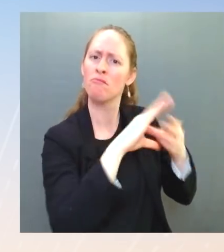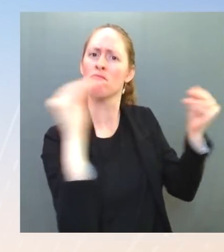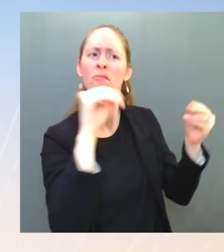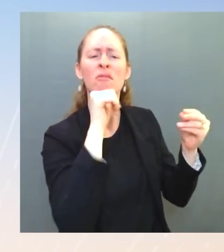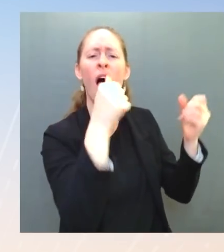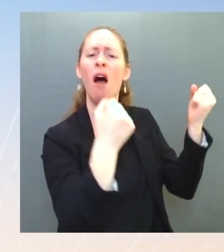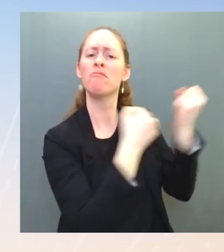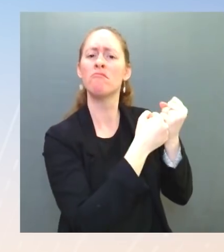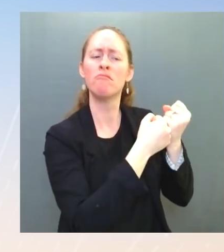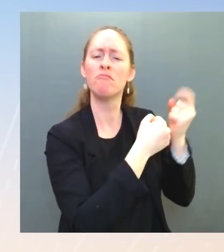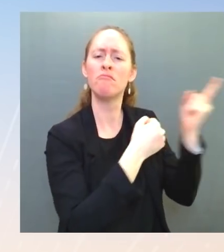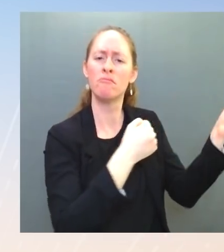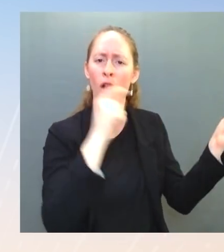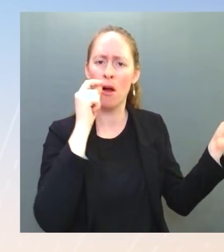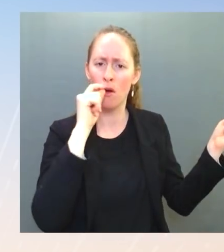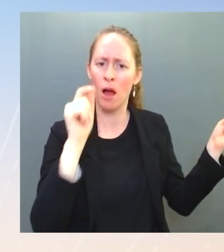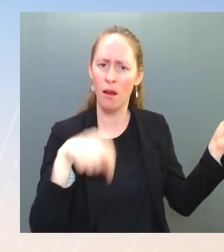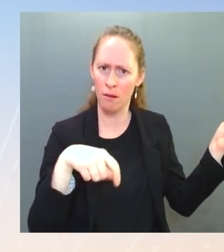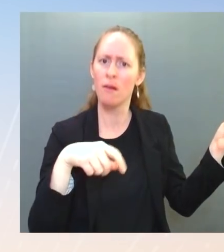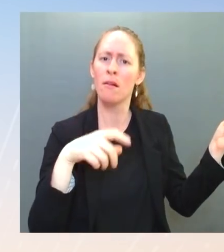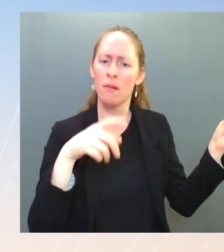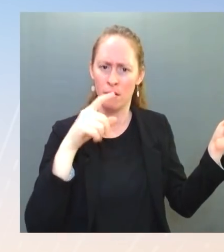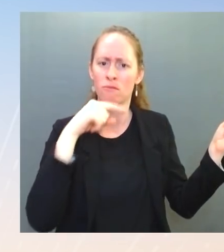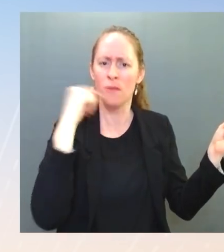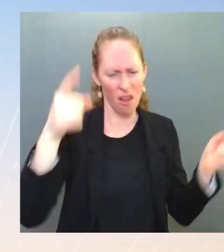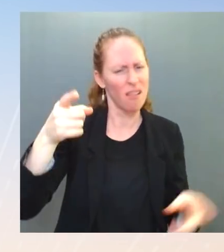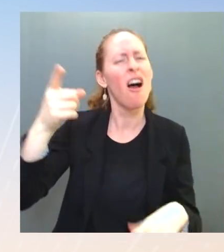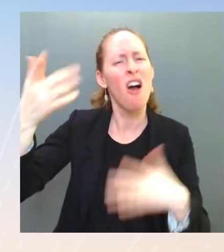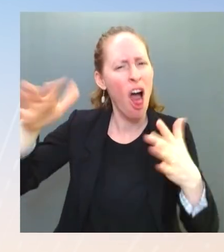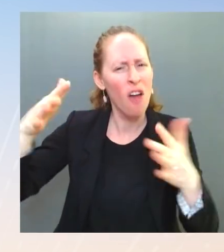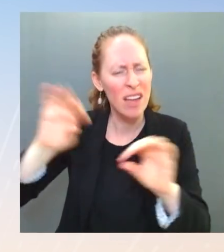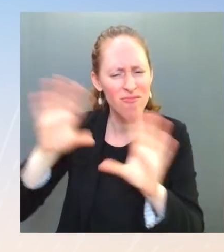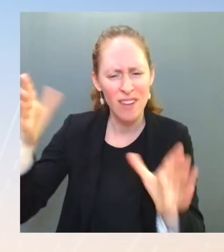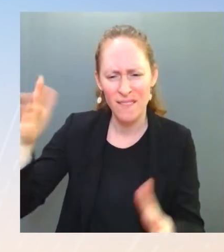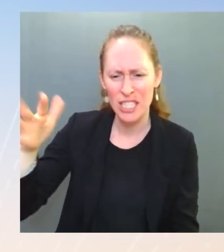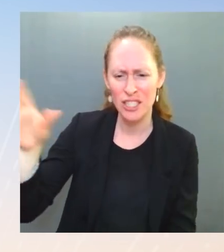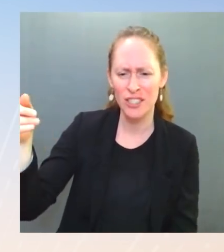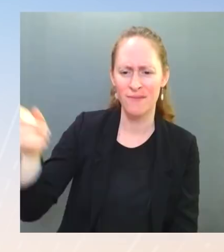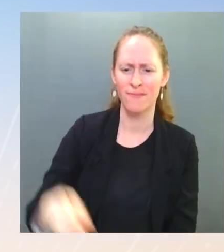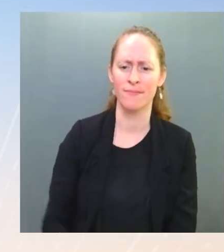overseeing the invasion moving forward, going forward? Ms. Psaki: Well, I would say our view